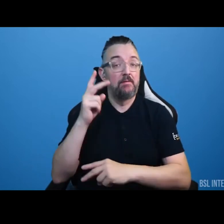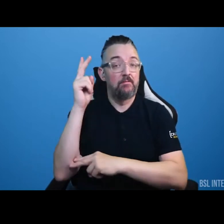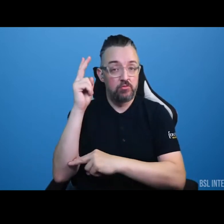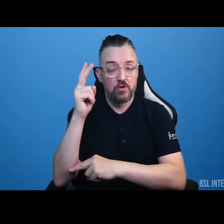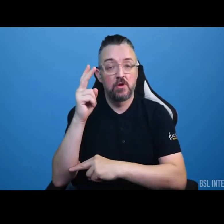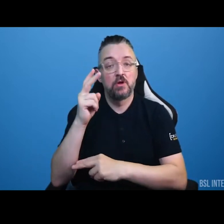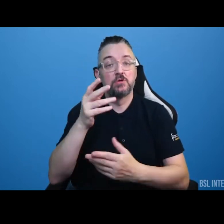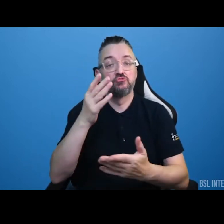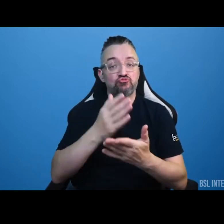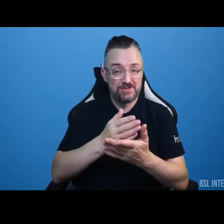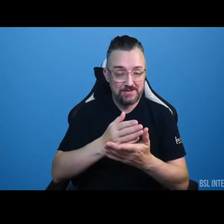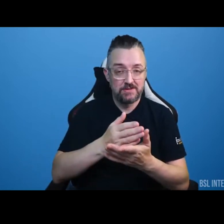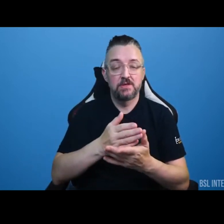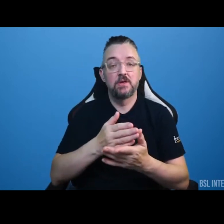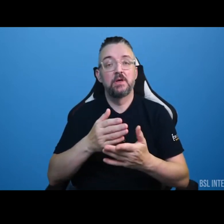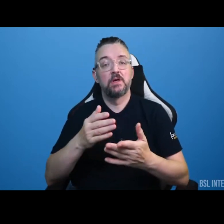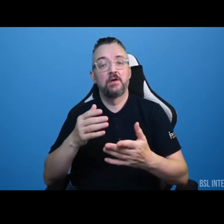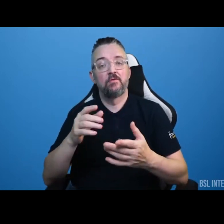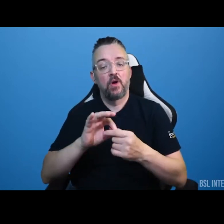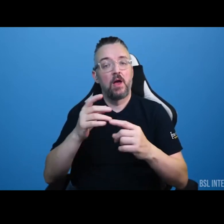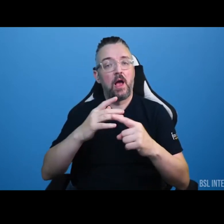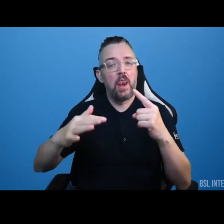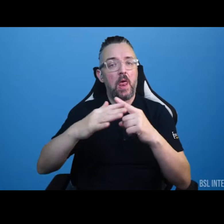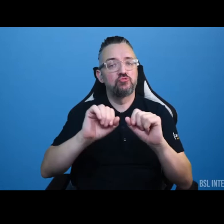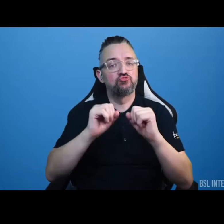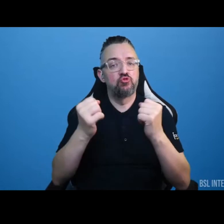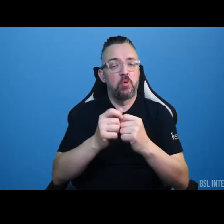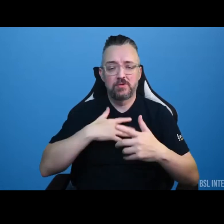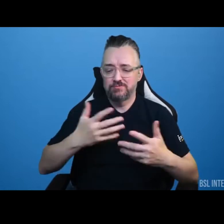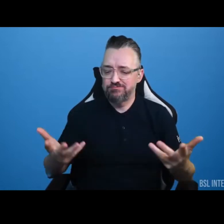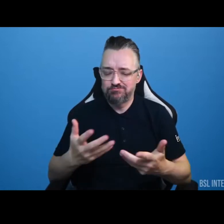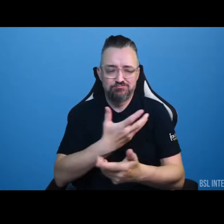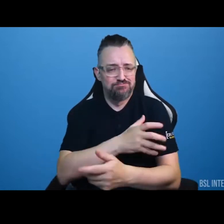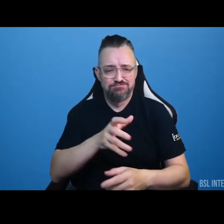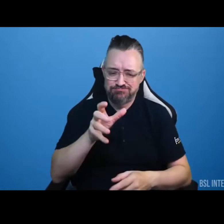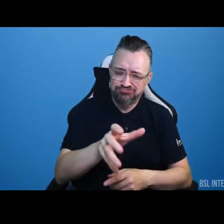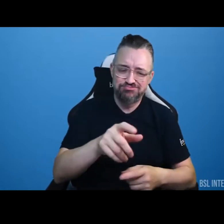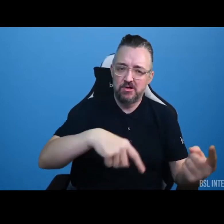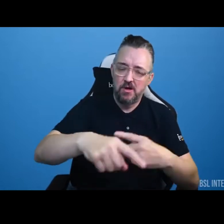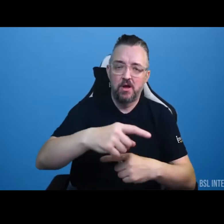called 2050 Climate Group, which seeks to empower young people to take climate action in different ways